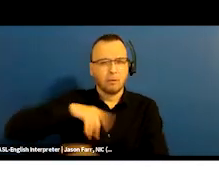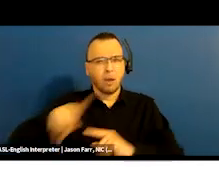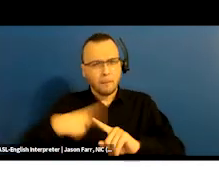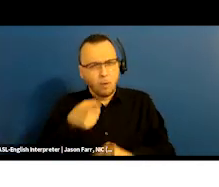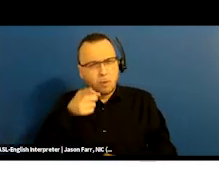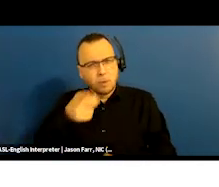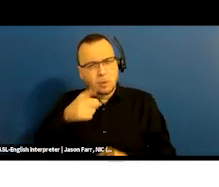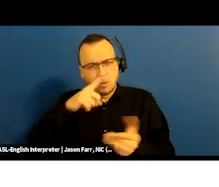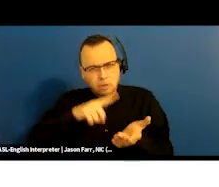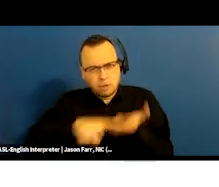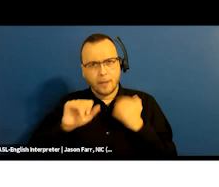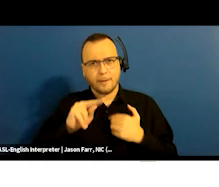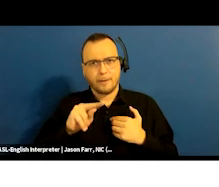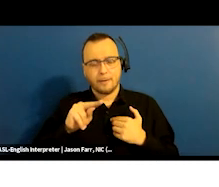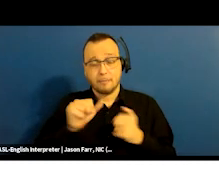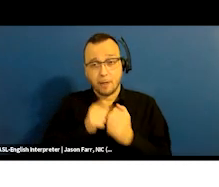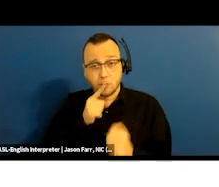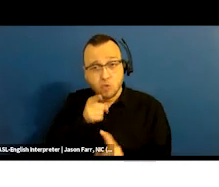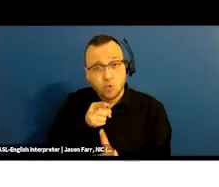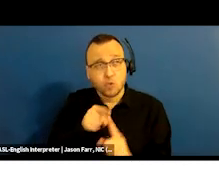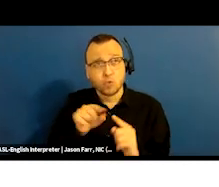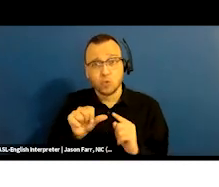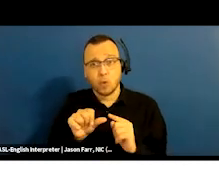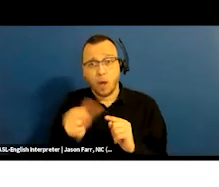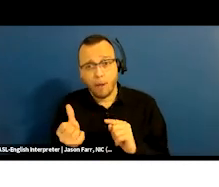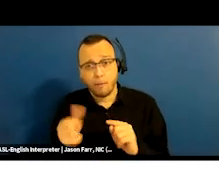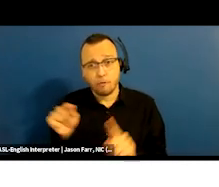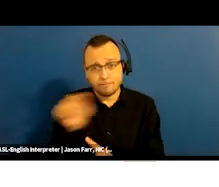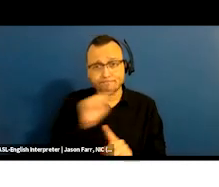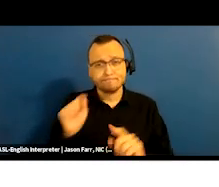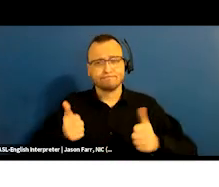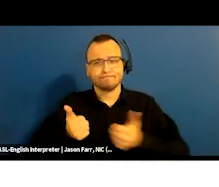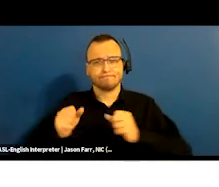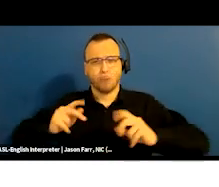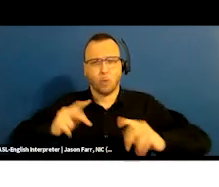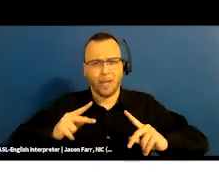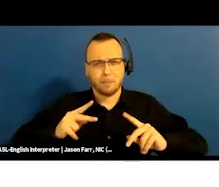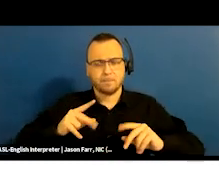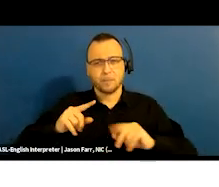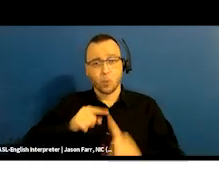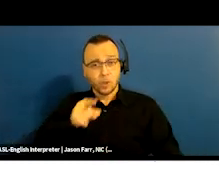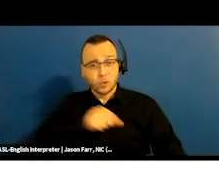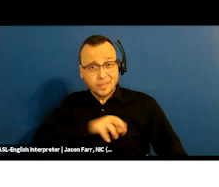being able to commit to that self-critique is a part of it. But first and foremost,